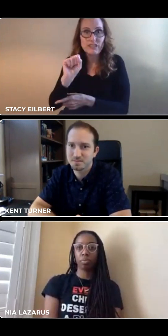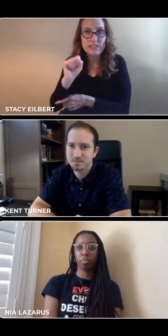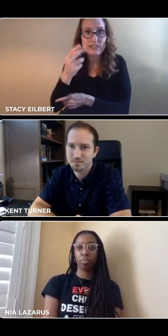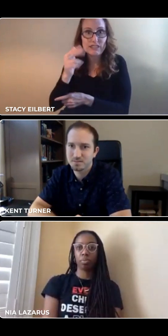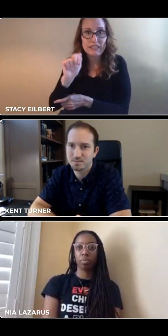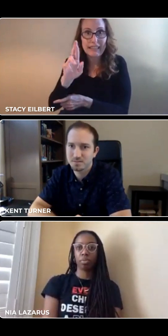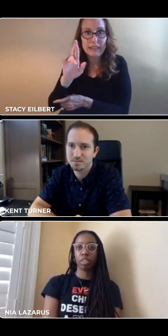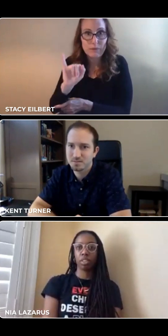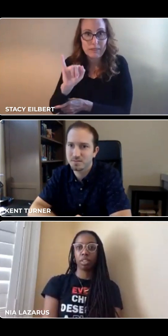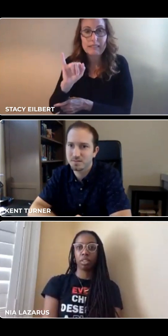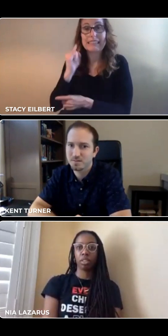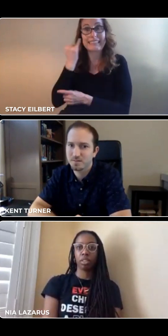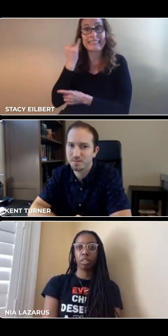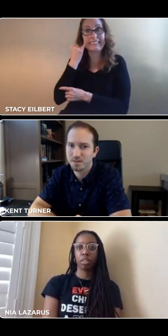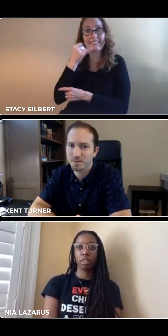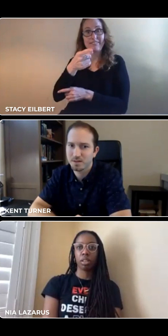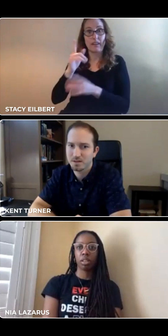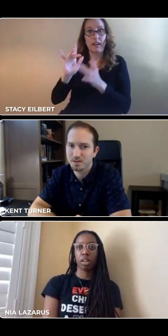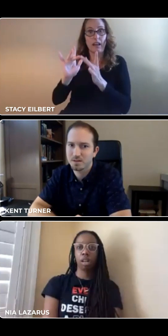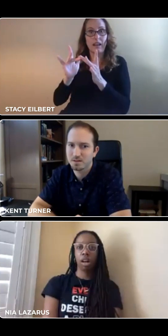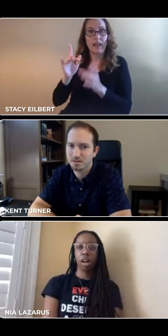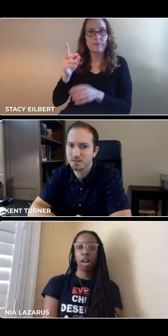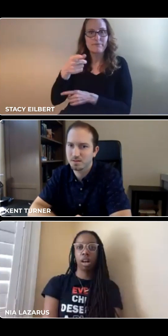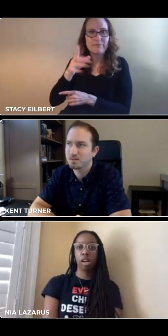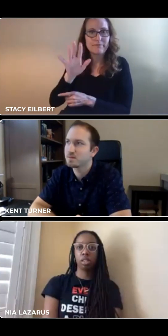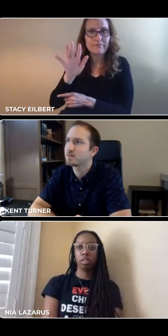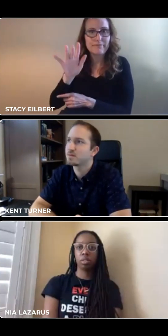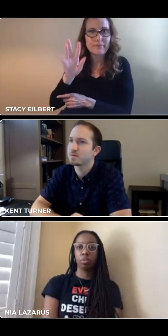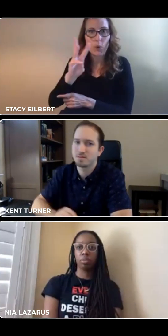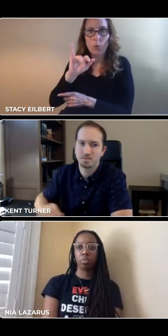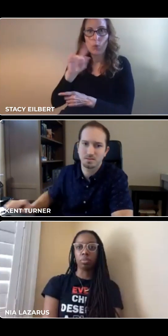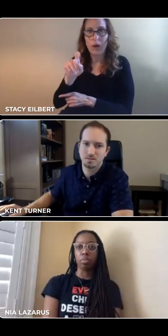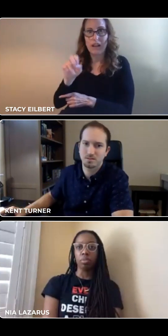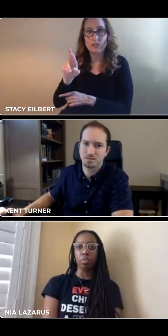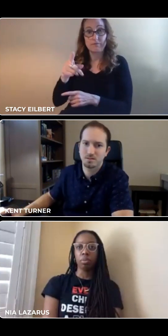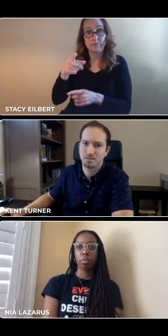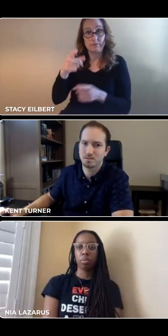For Sherry, I have one question for you: